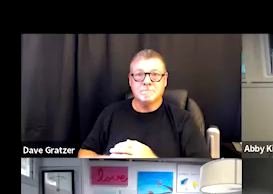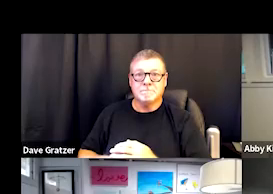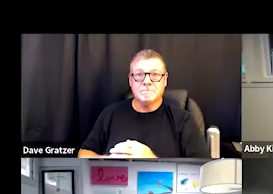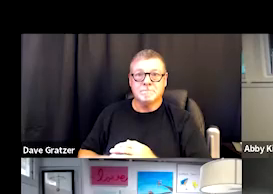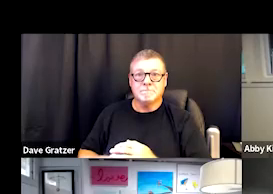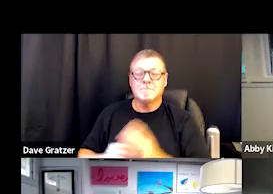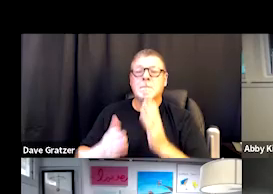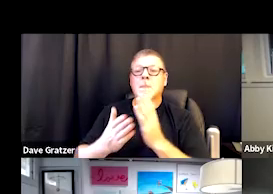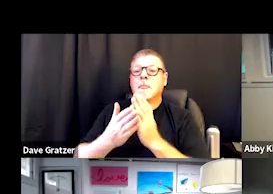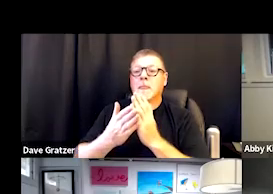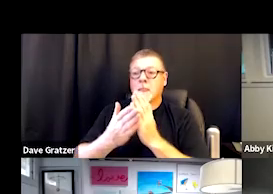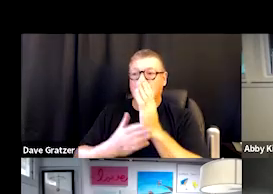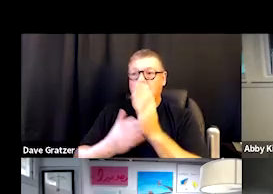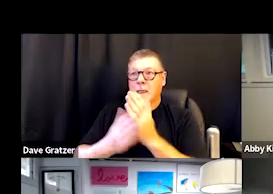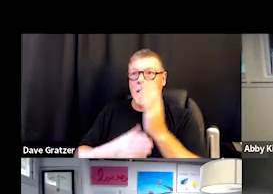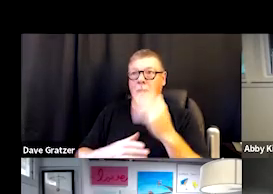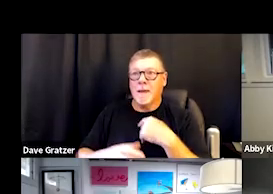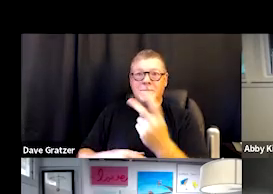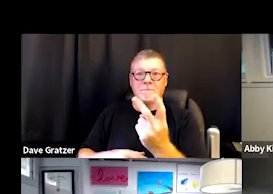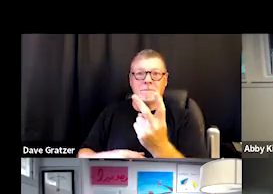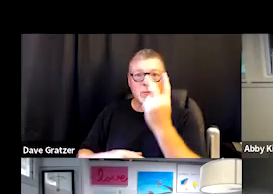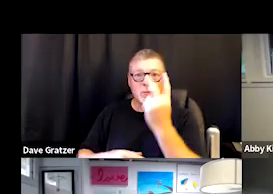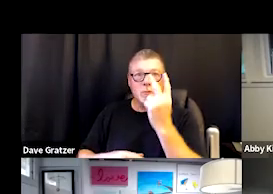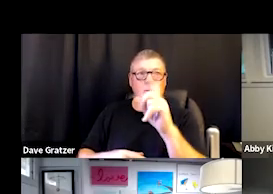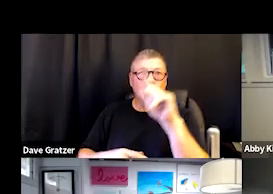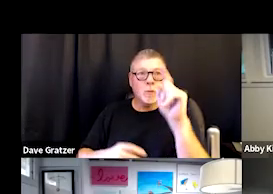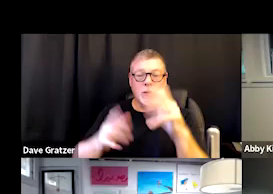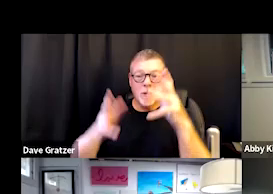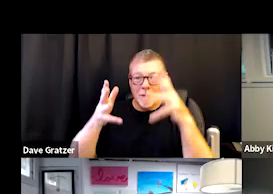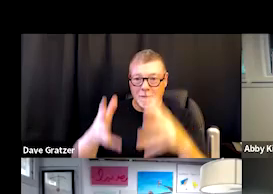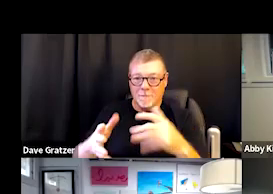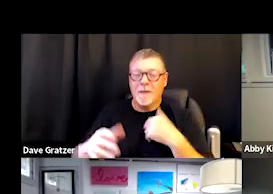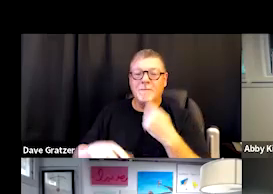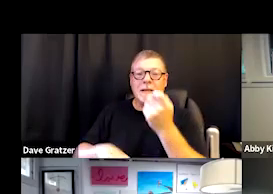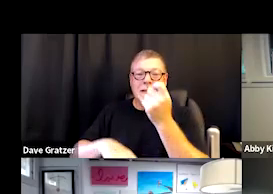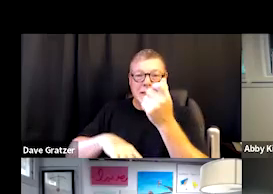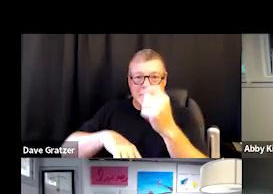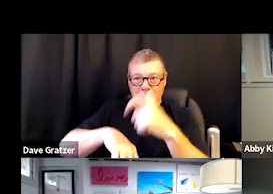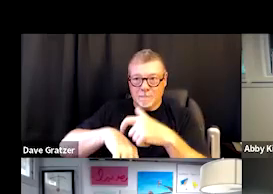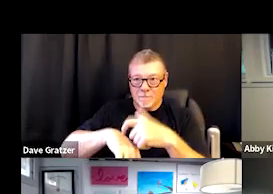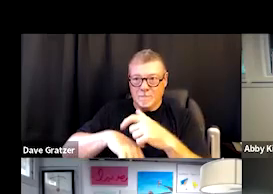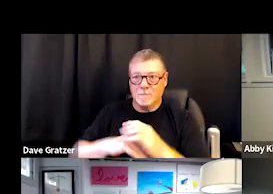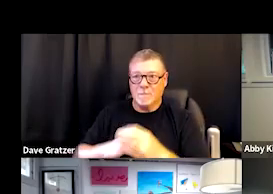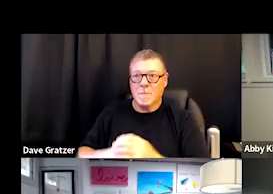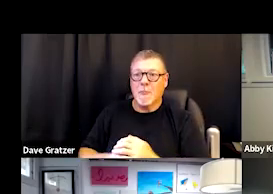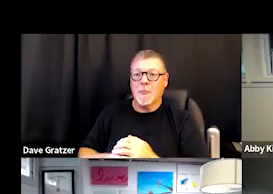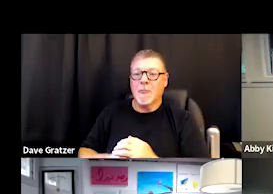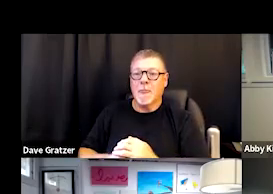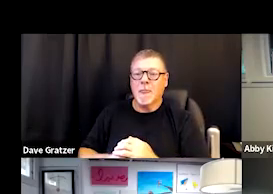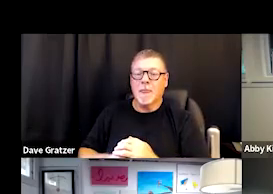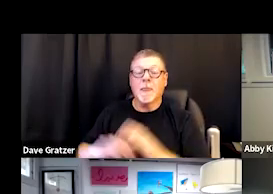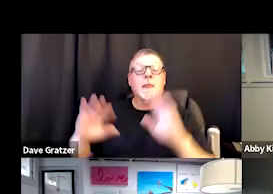All right, so we have about two questions left. So we got a little bit more time. So I would just say if you have questions